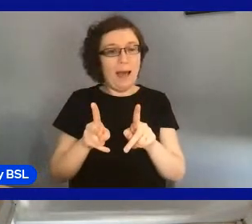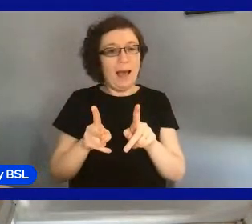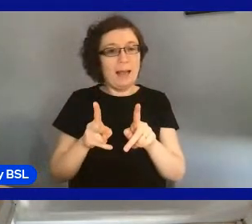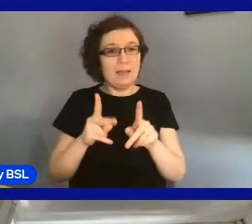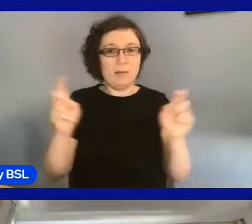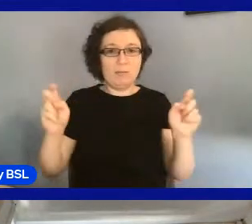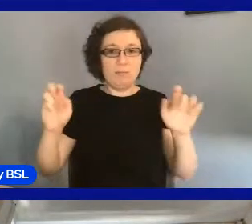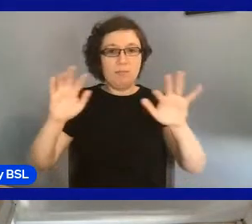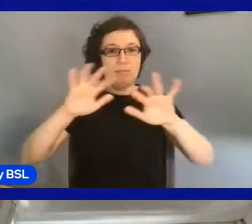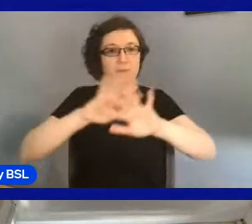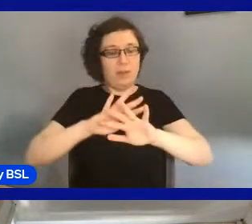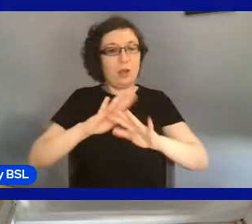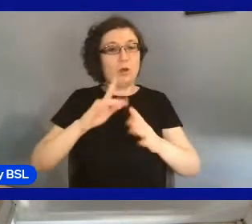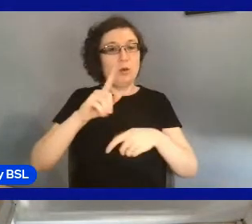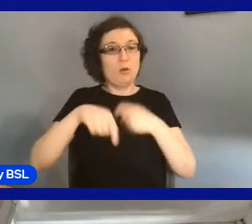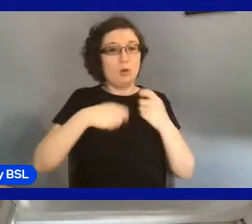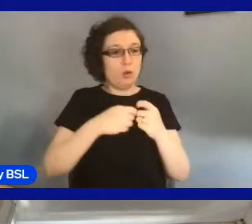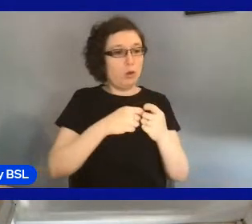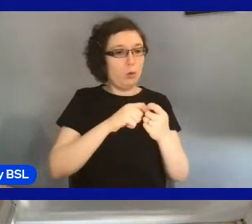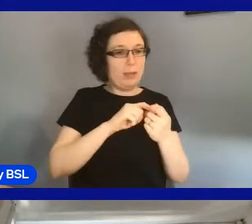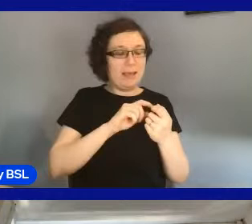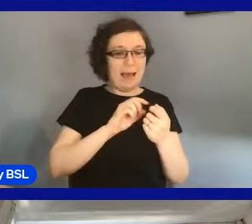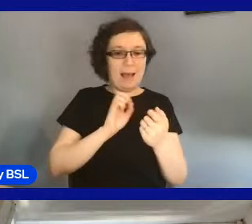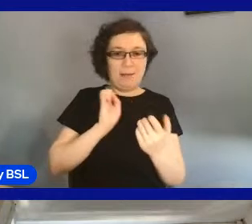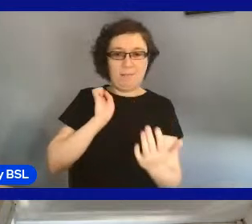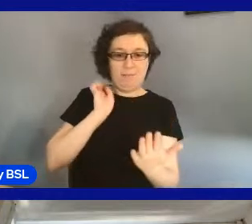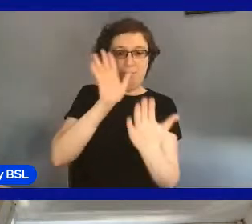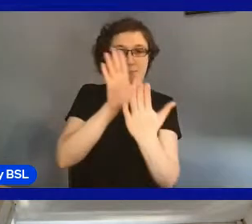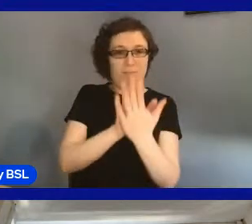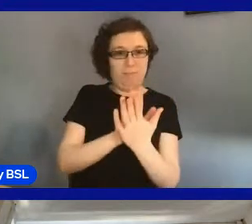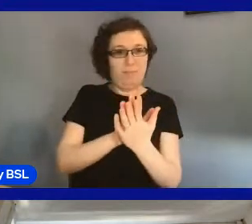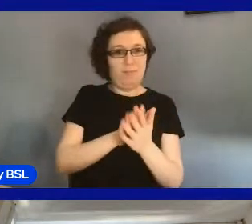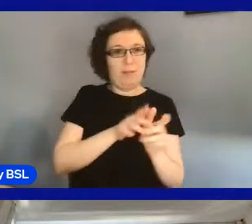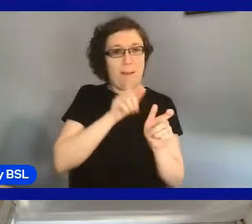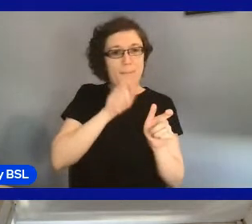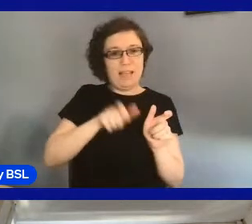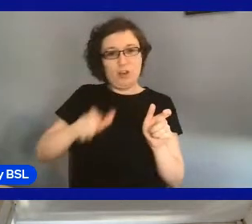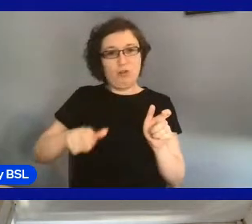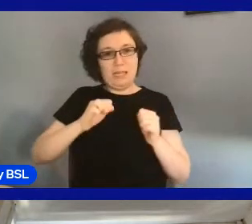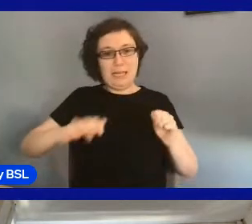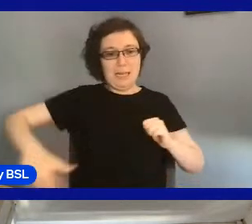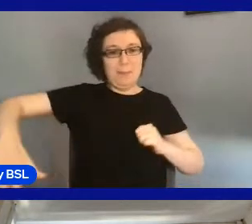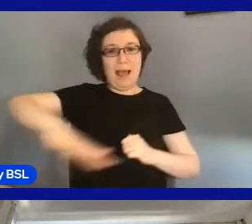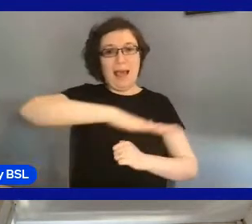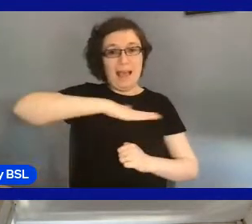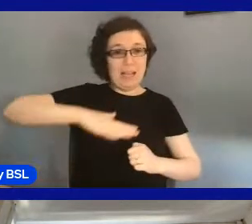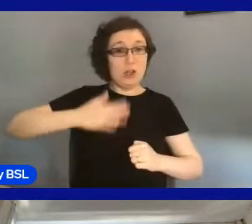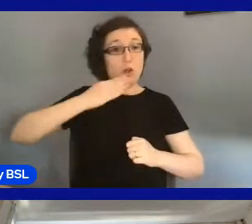So we can mark the pedestrian space because it is all driven by it. The first news case was